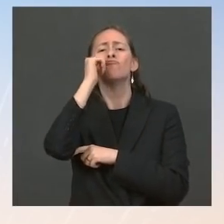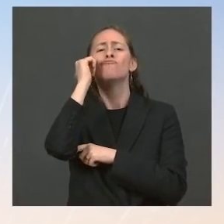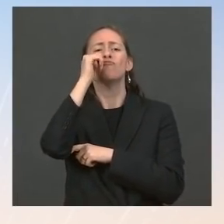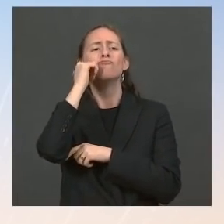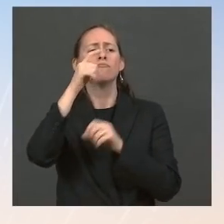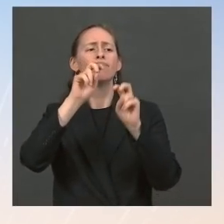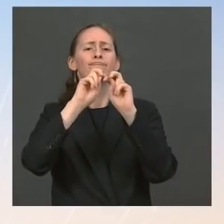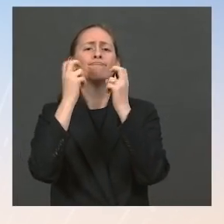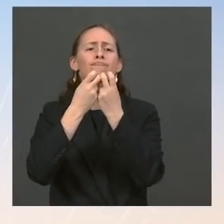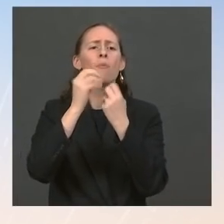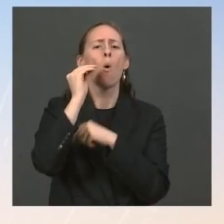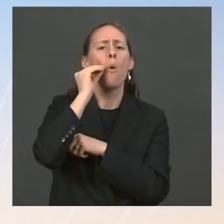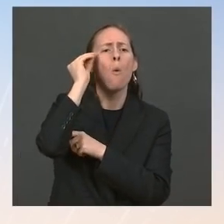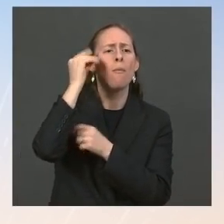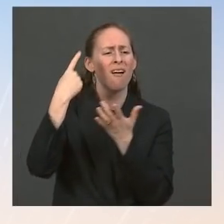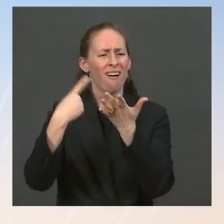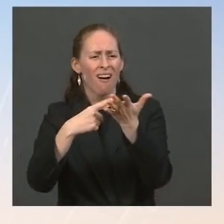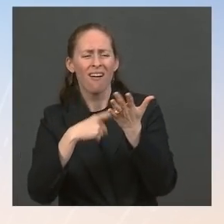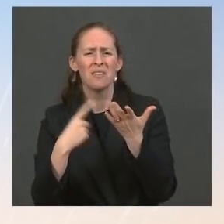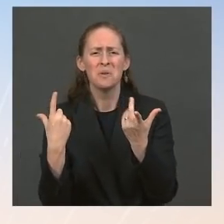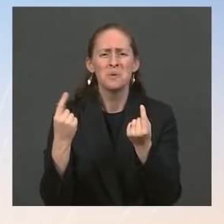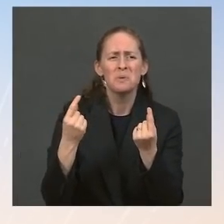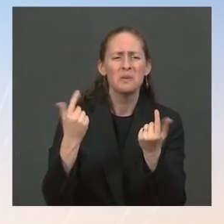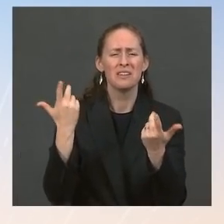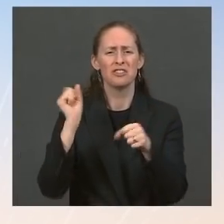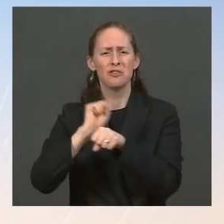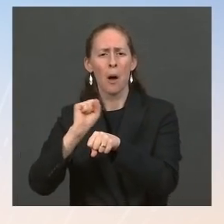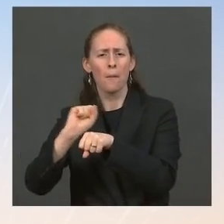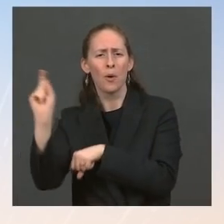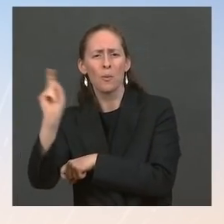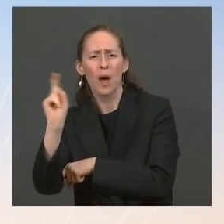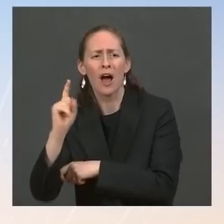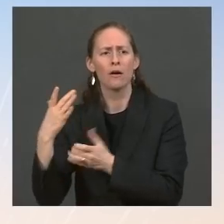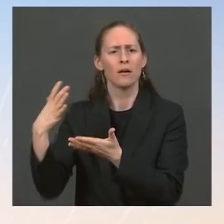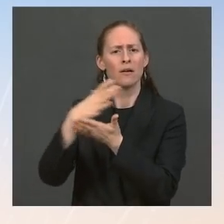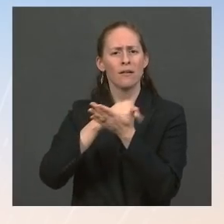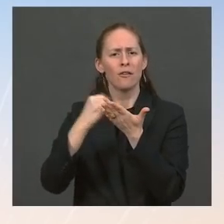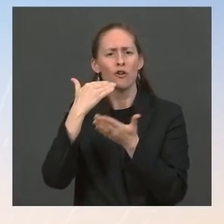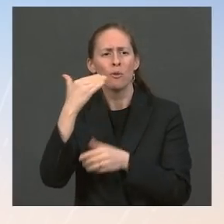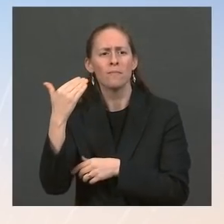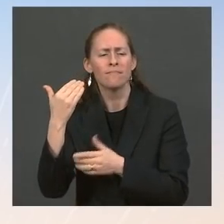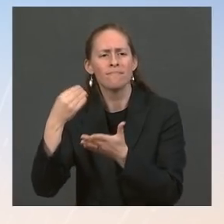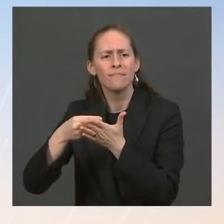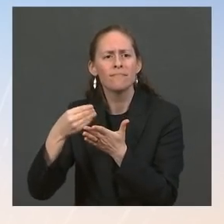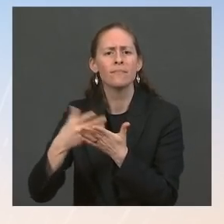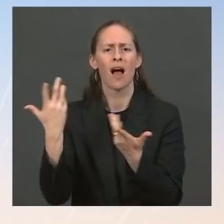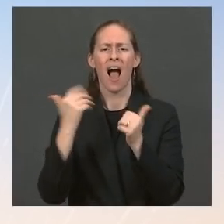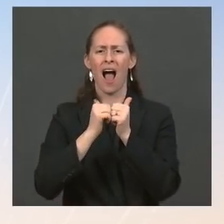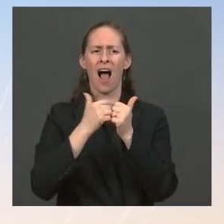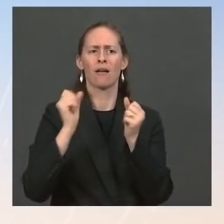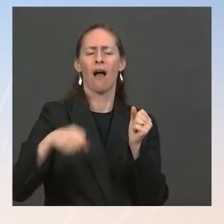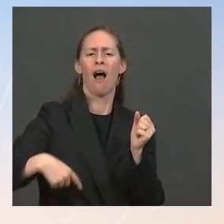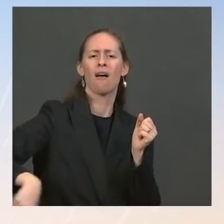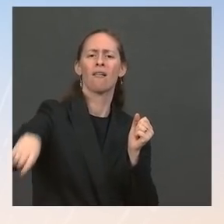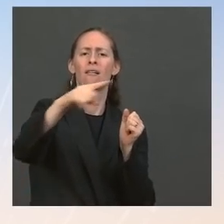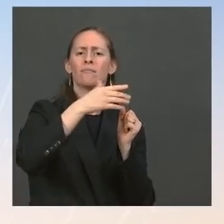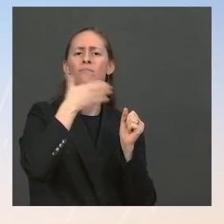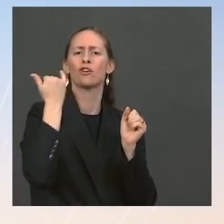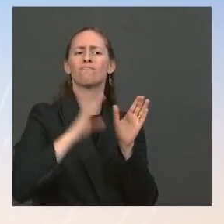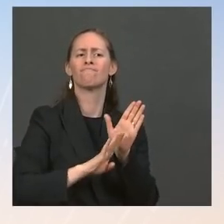How can I get a good-paying job? How can I make sure my kid will succeed? What are we doing to make sure that we are setting up